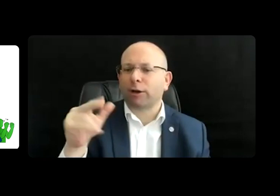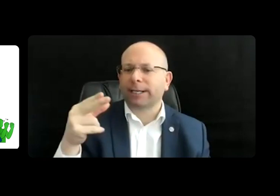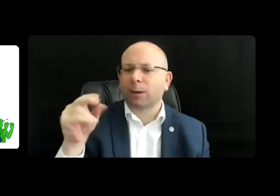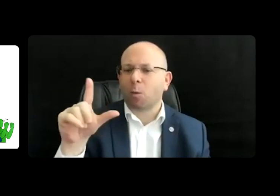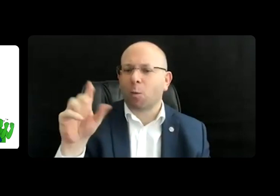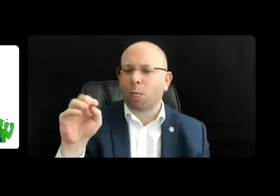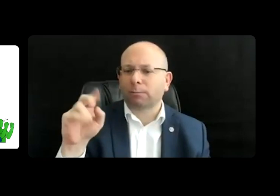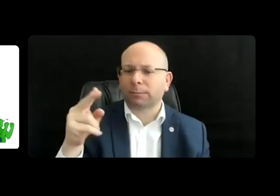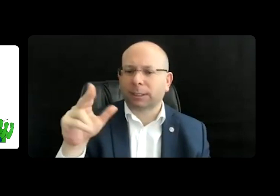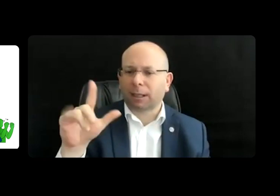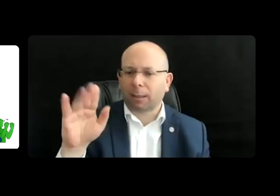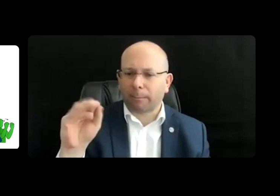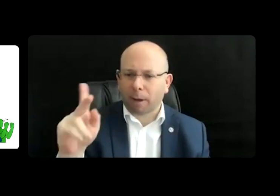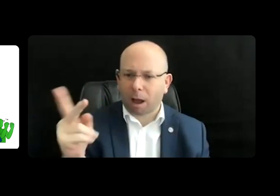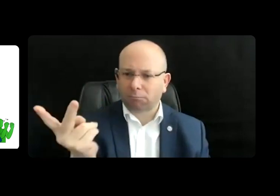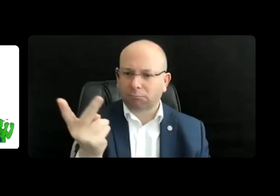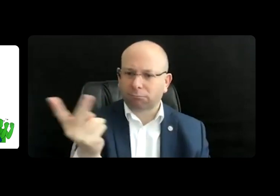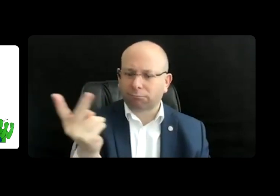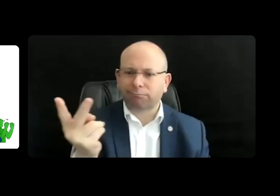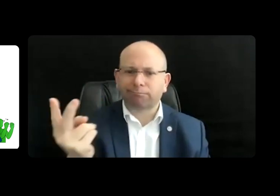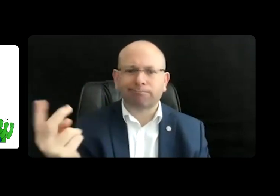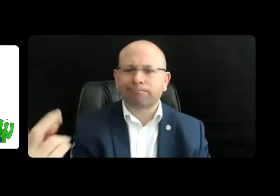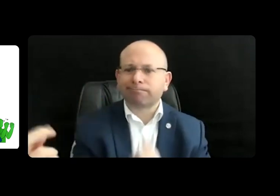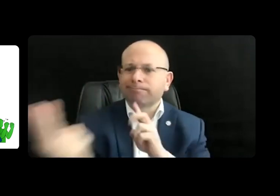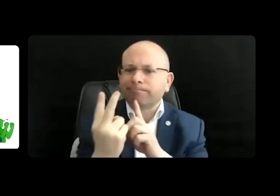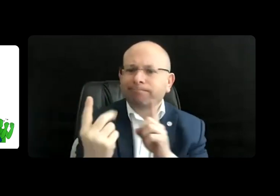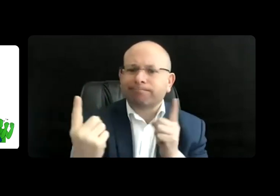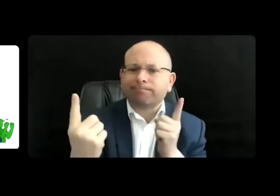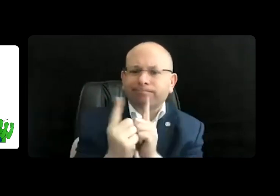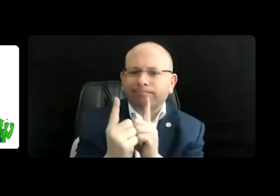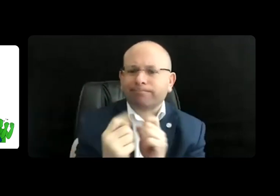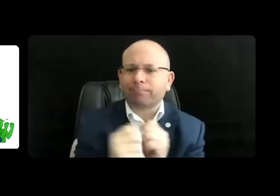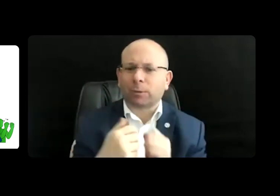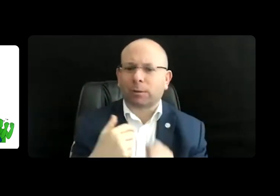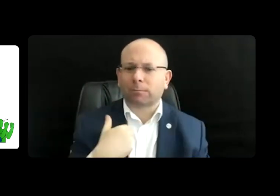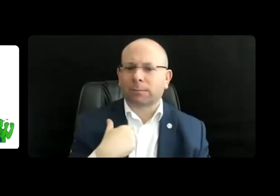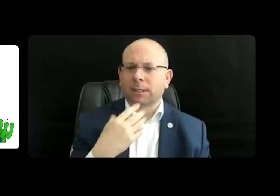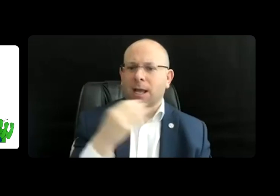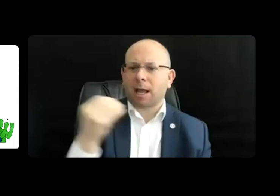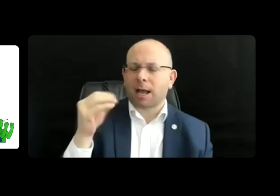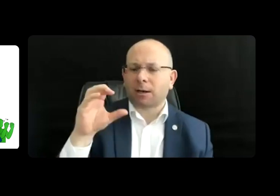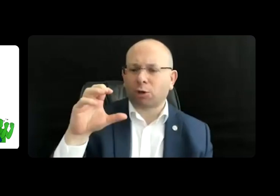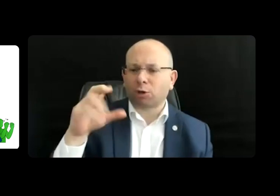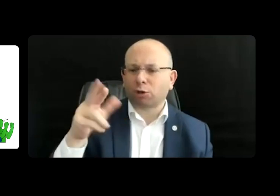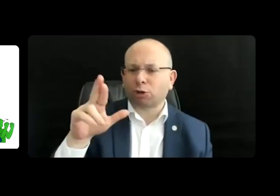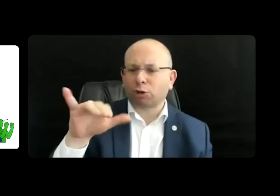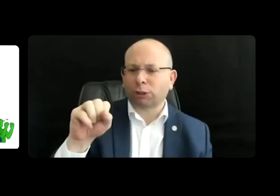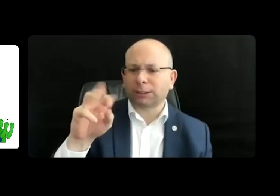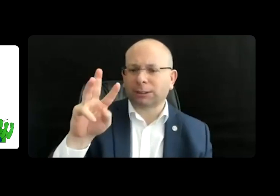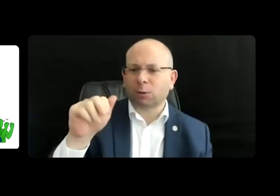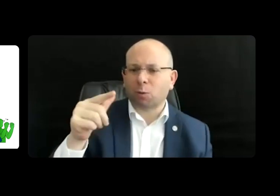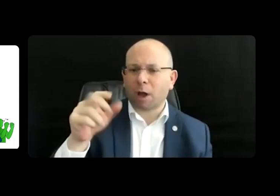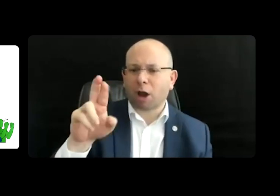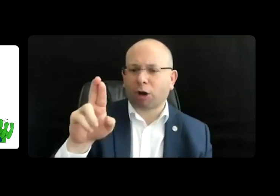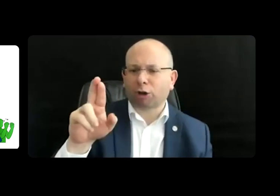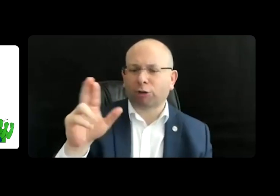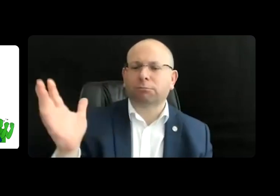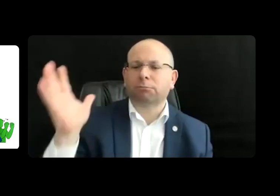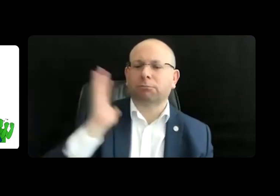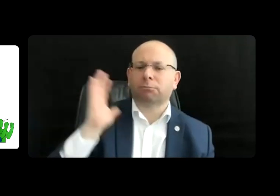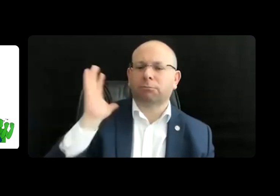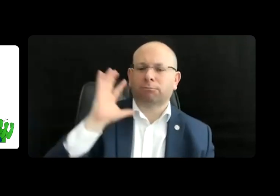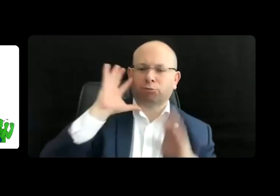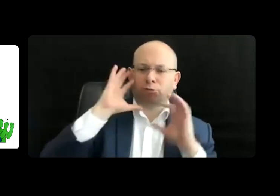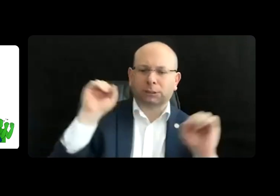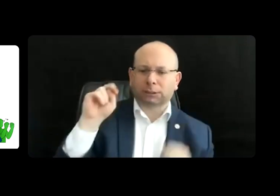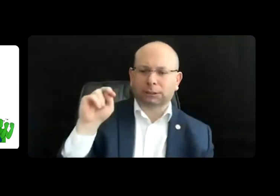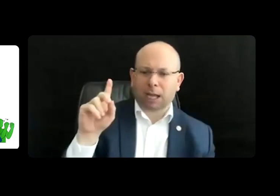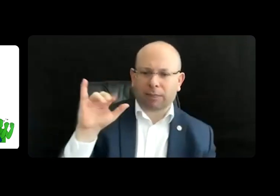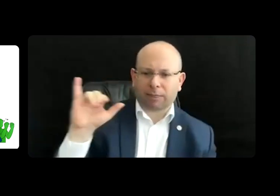Patrick Graham and Tony Holmes Liboch [phonetic] approached myself and Christopher Wagner,